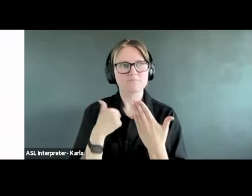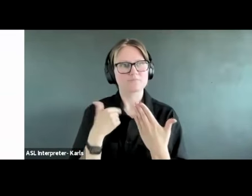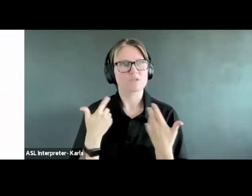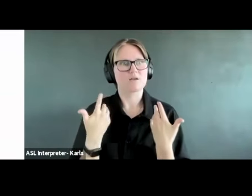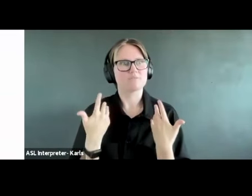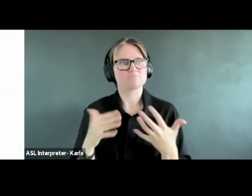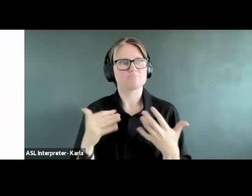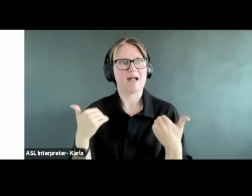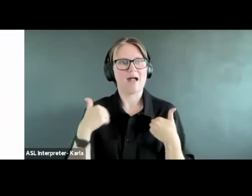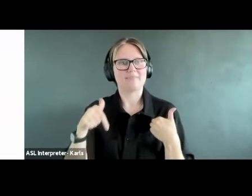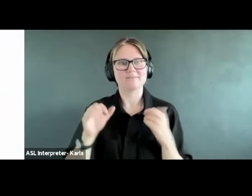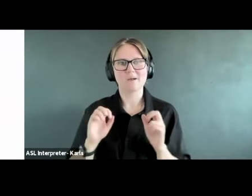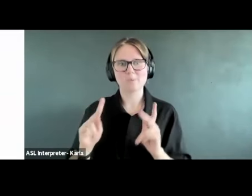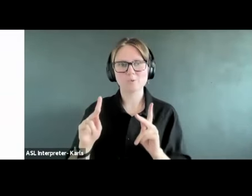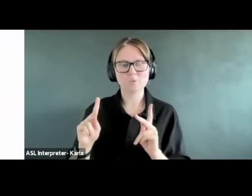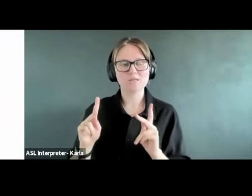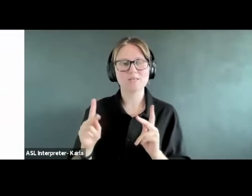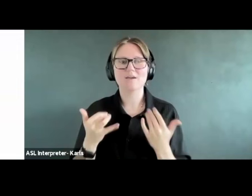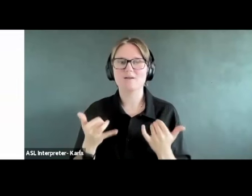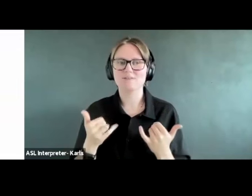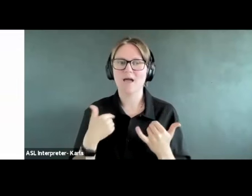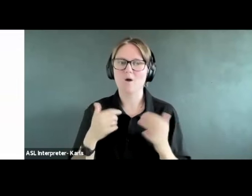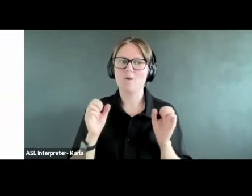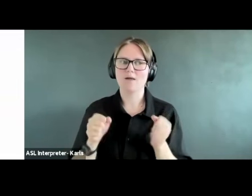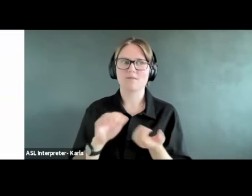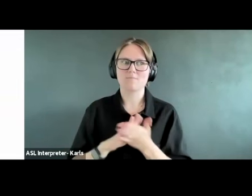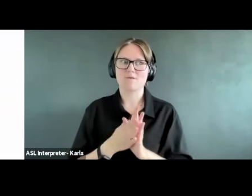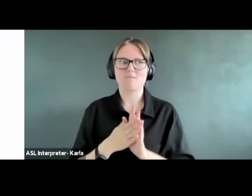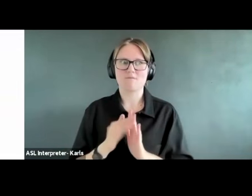and now I can be an IBCLC and hopefully help other